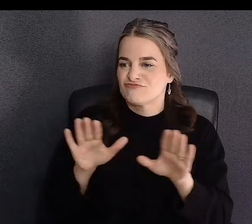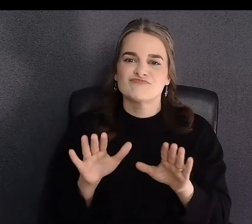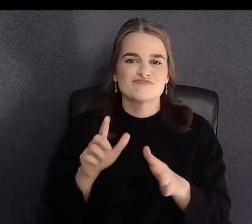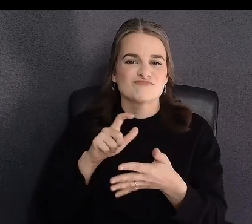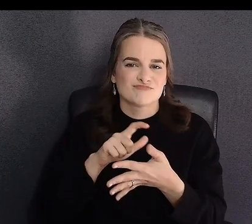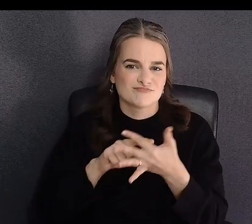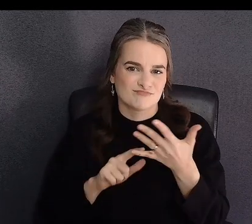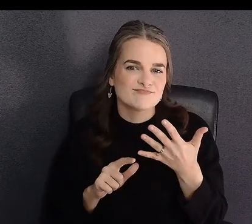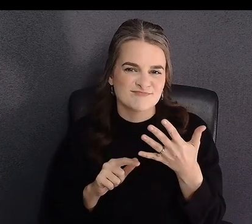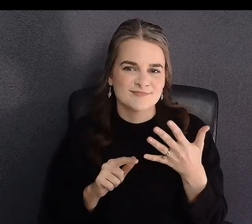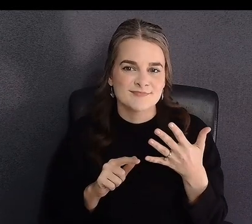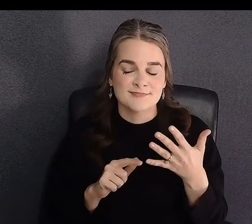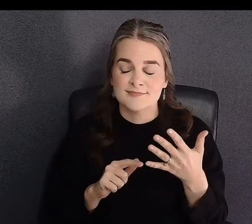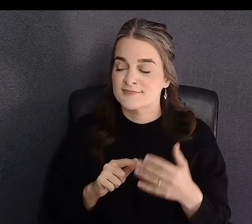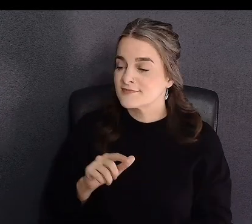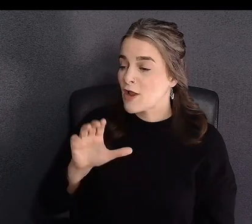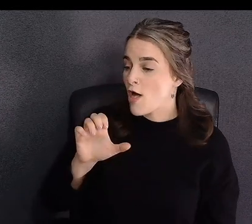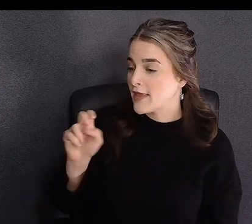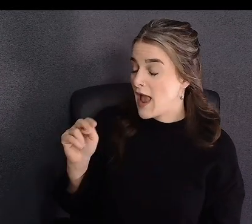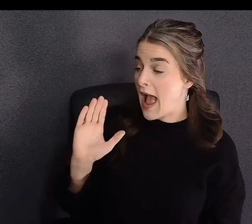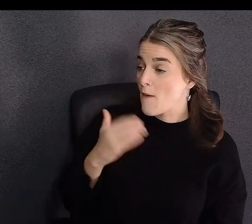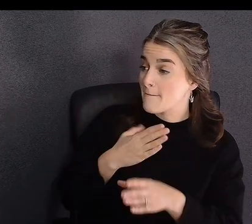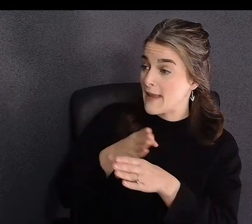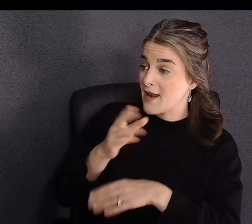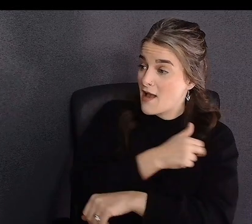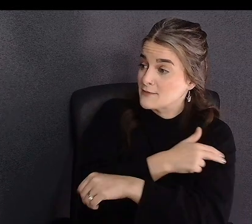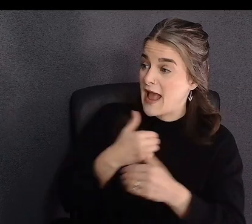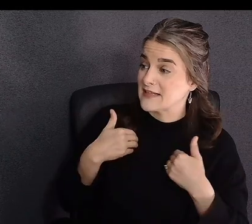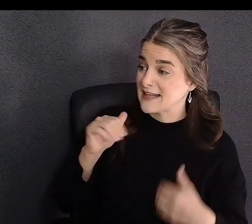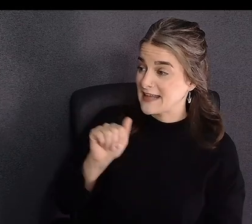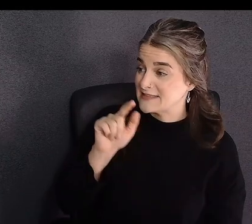is our main hospital has a AT room where patients get set up